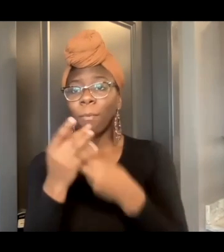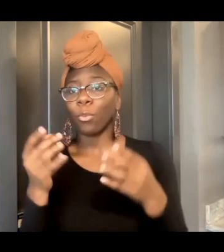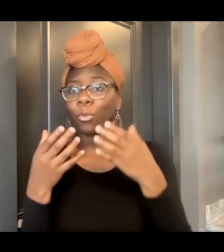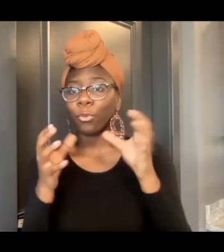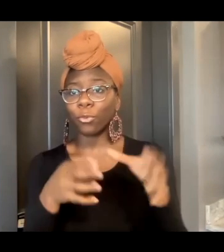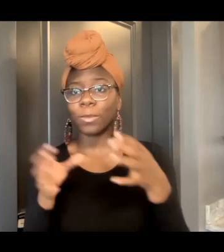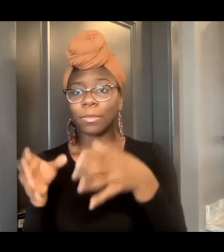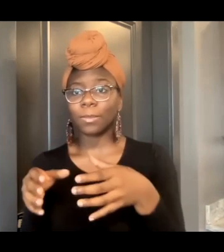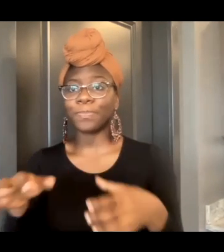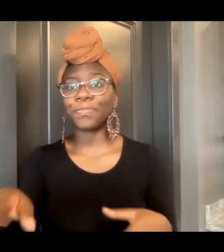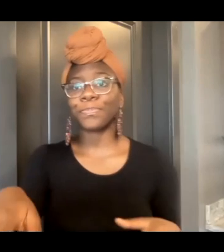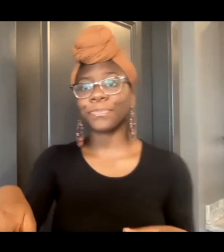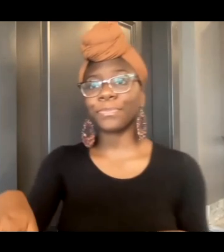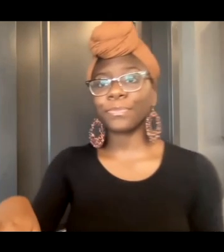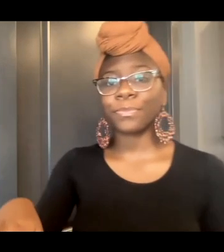when doing research in either of these groups.